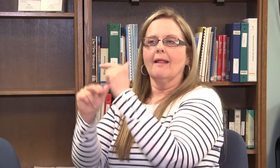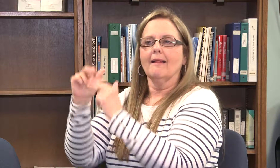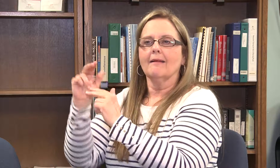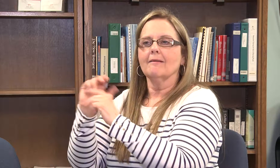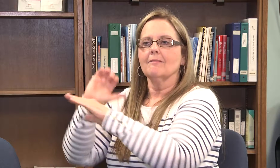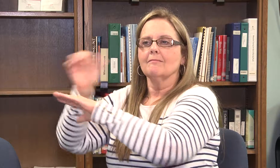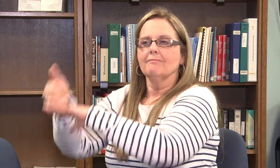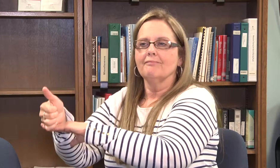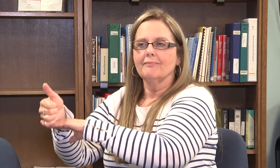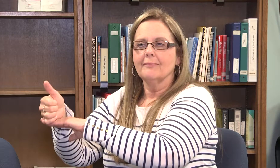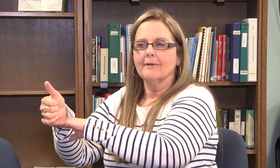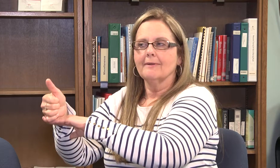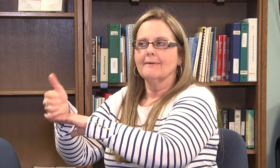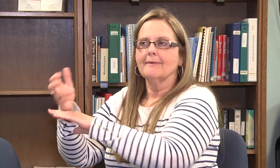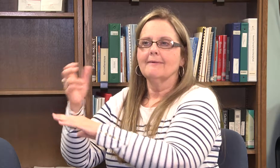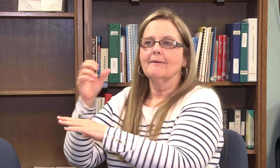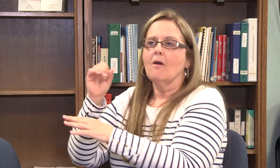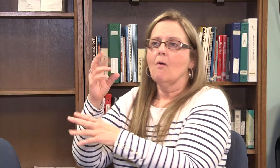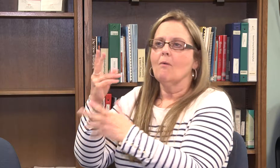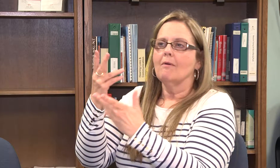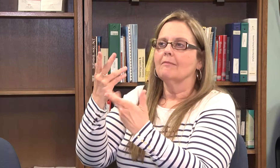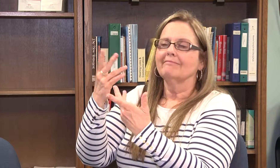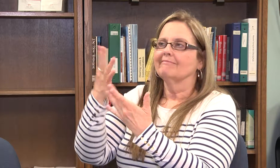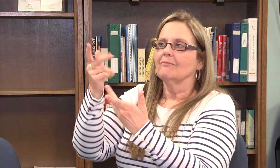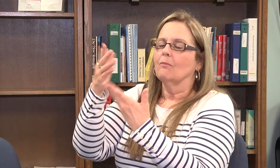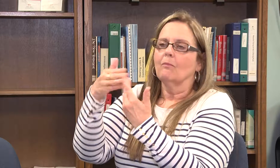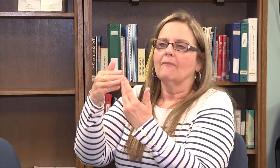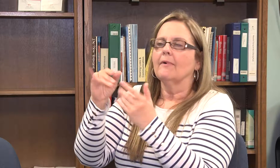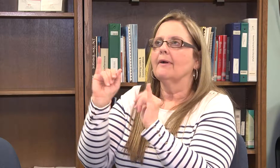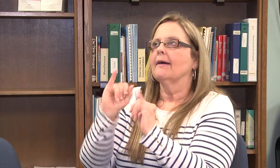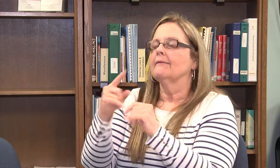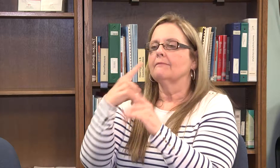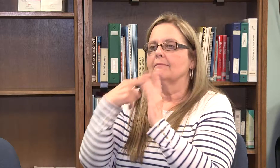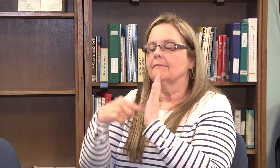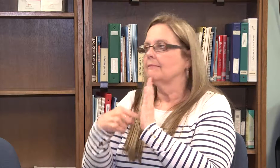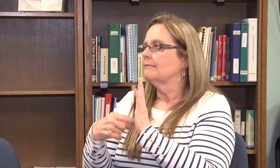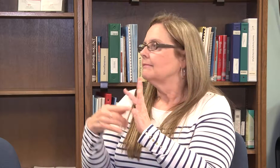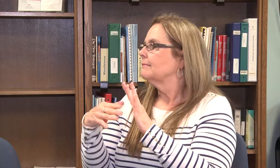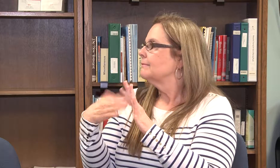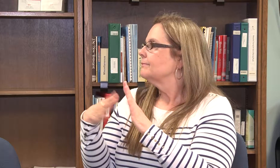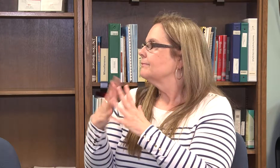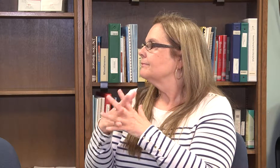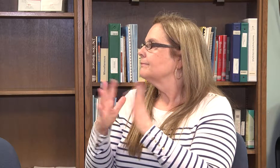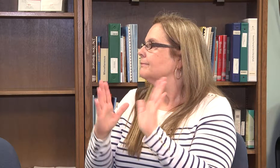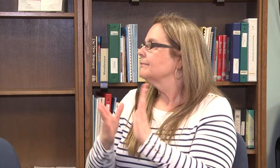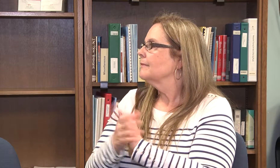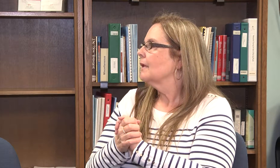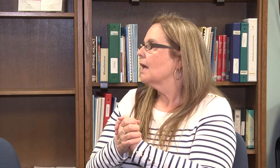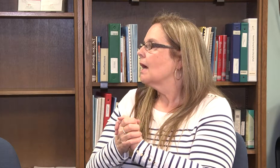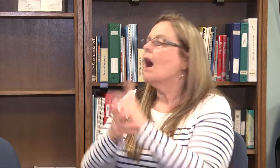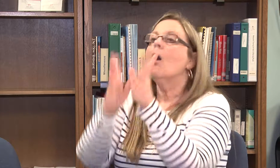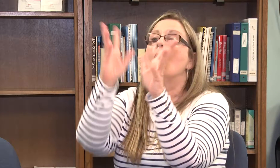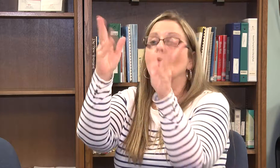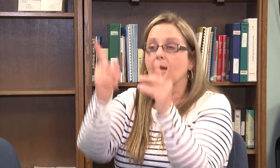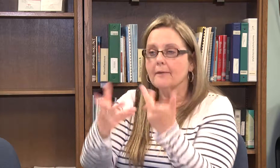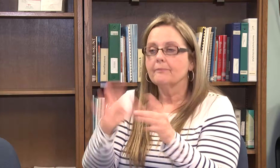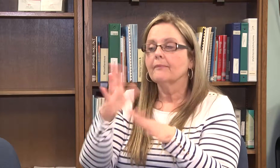have that experience before they go ahead with setting up new buildings.